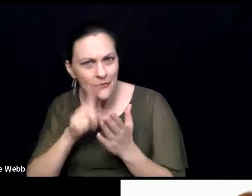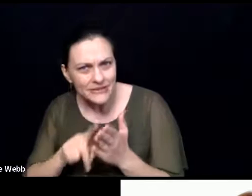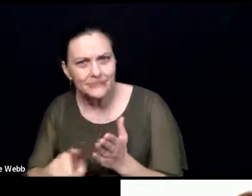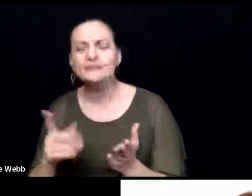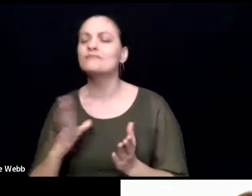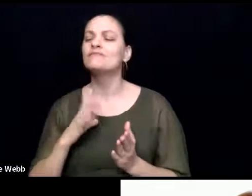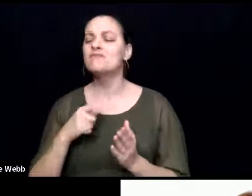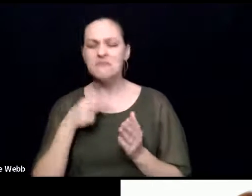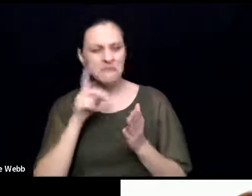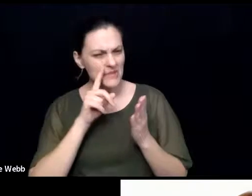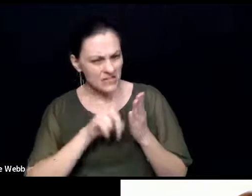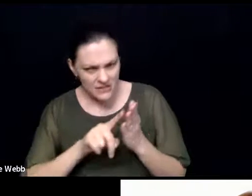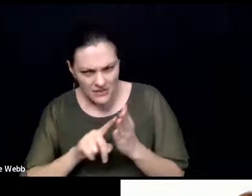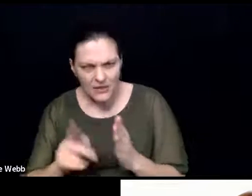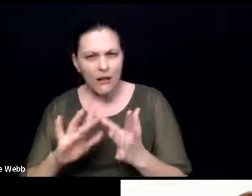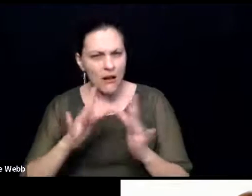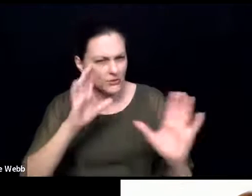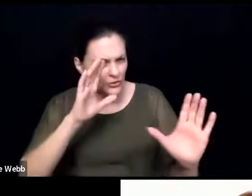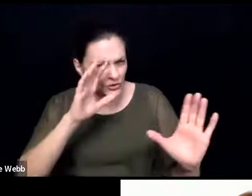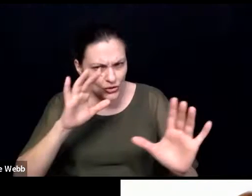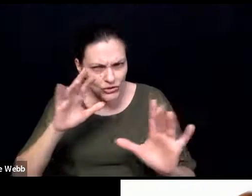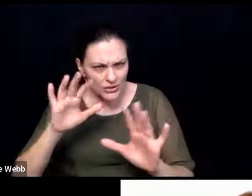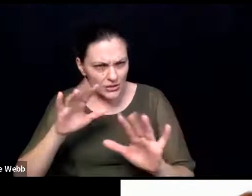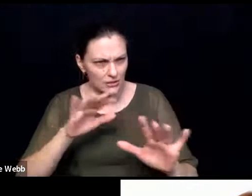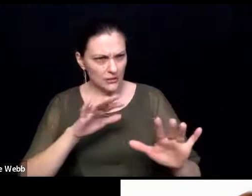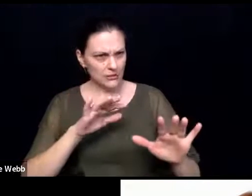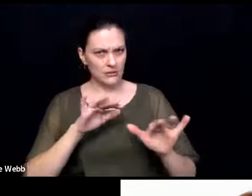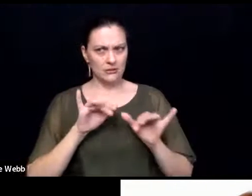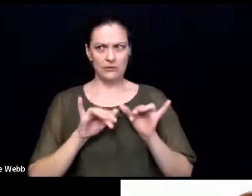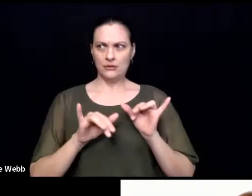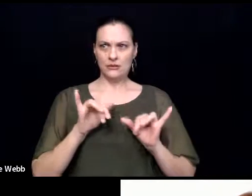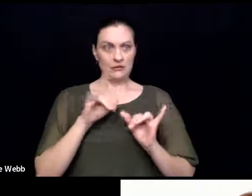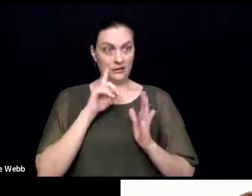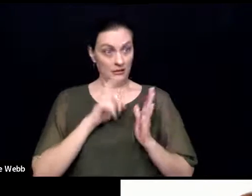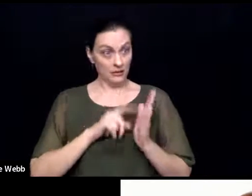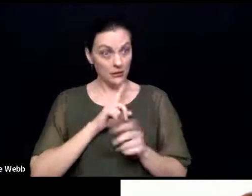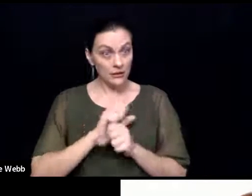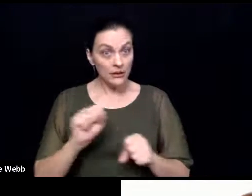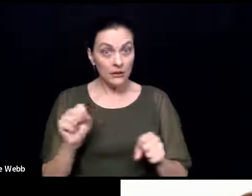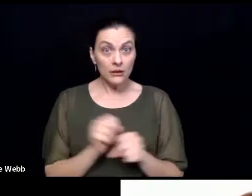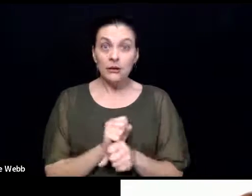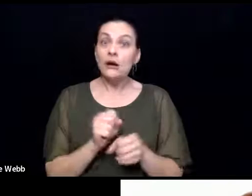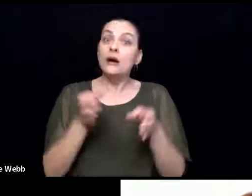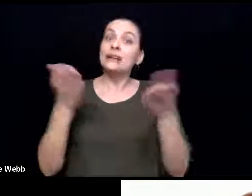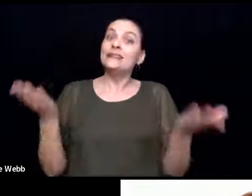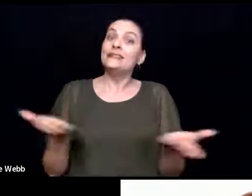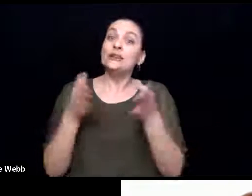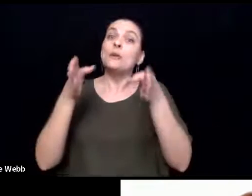a second. Just being an African American male puts you at a higher risk of a heart attack. I realized